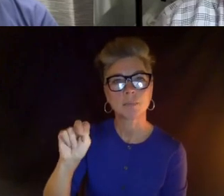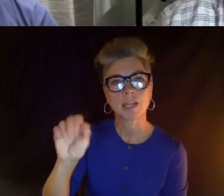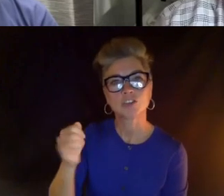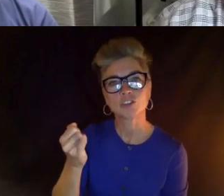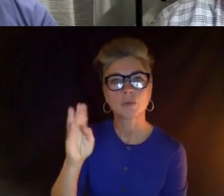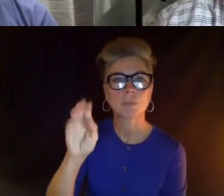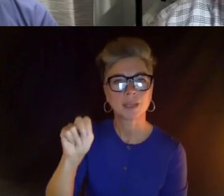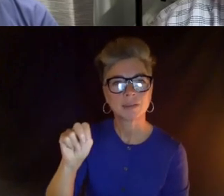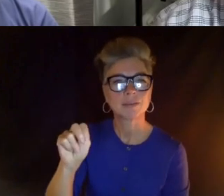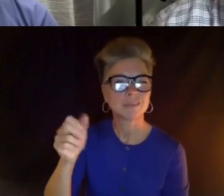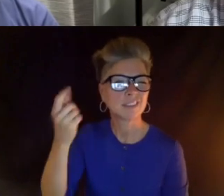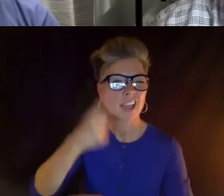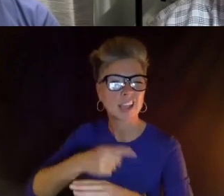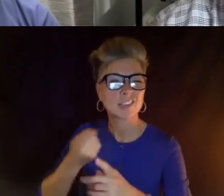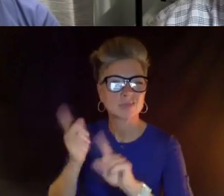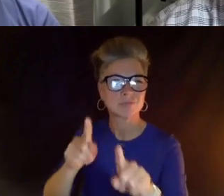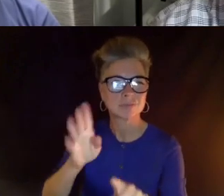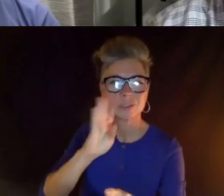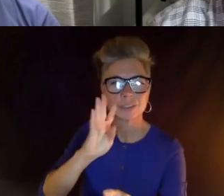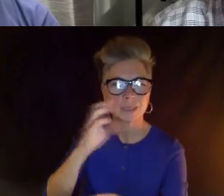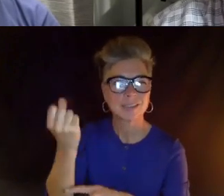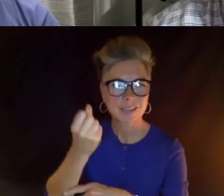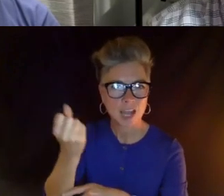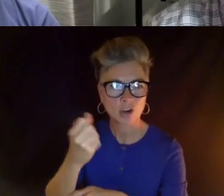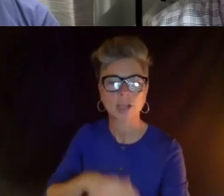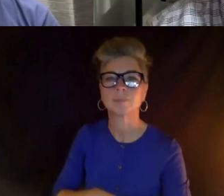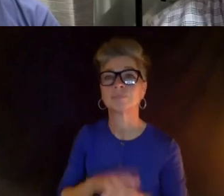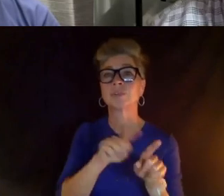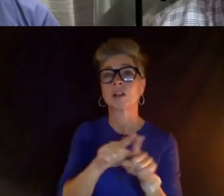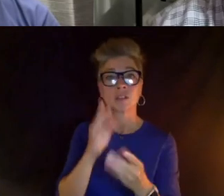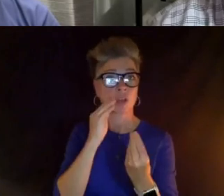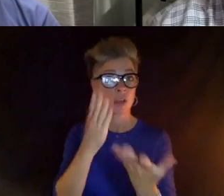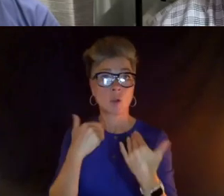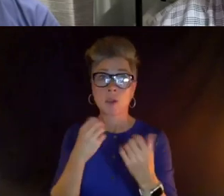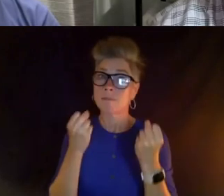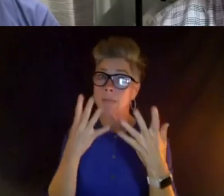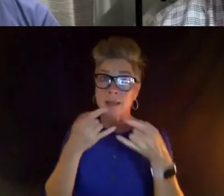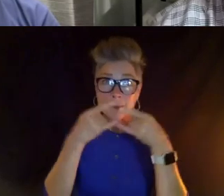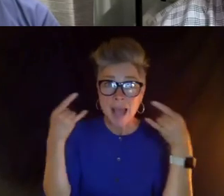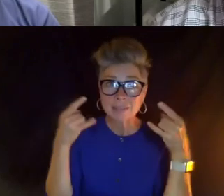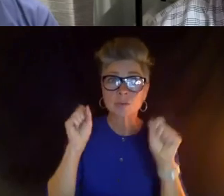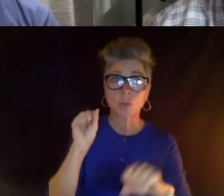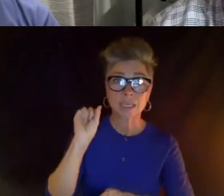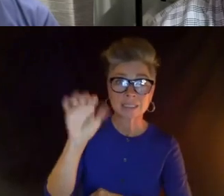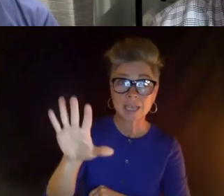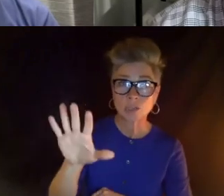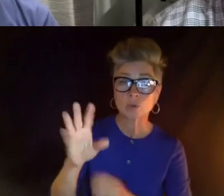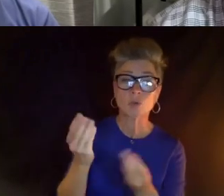We wanna remind folks too that we have many cloths masks that we can send folks so feel free to ask for them